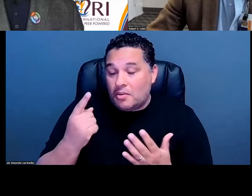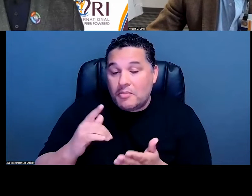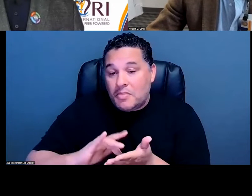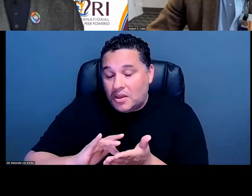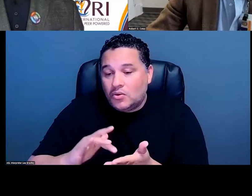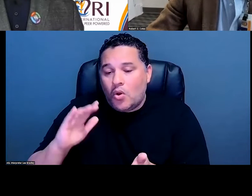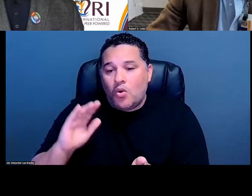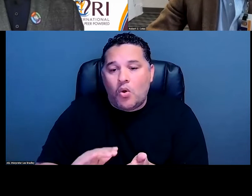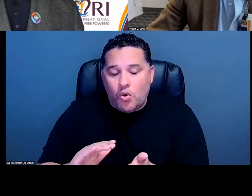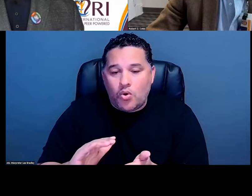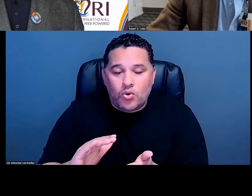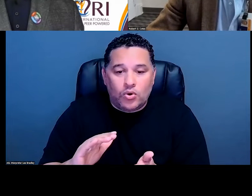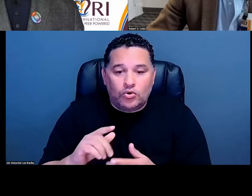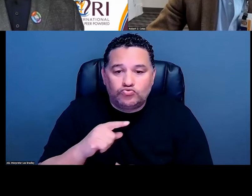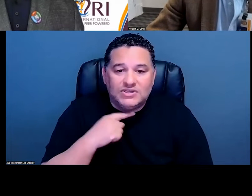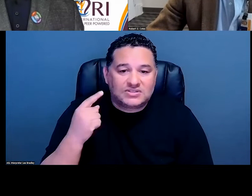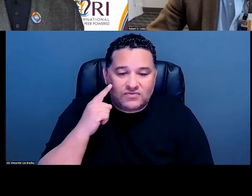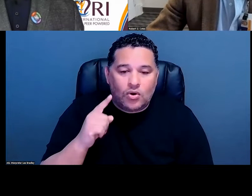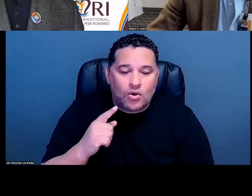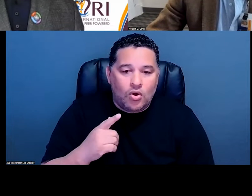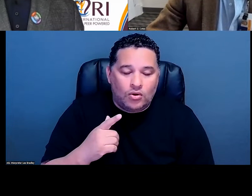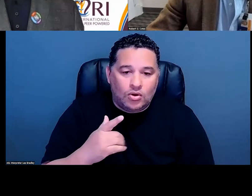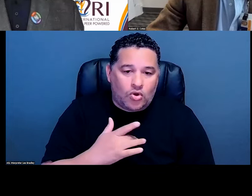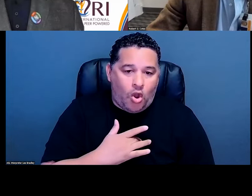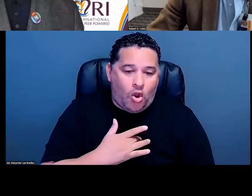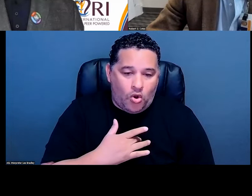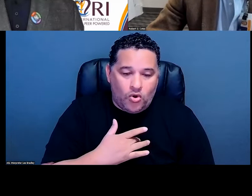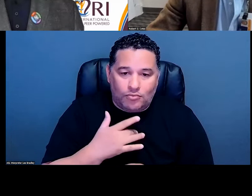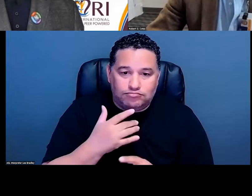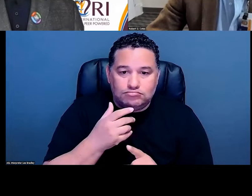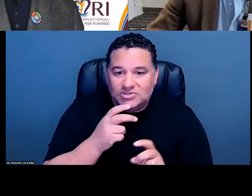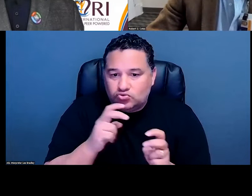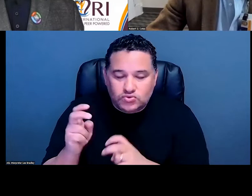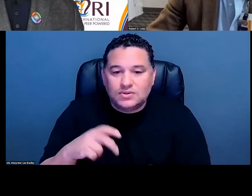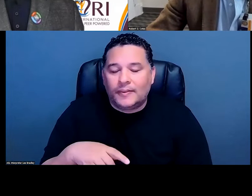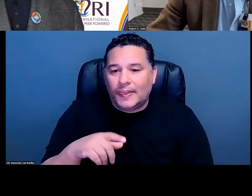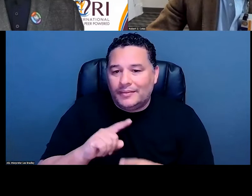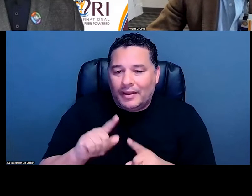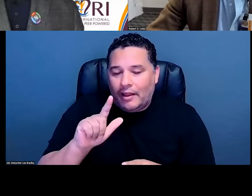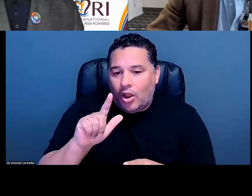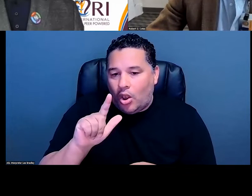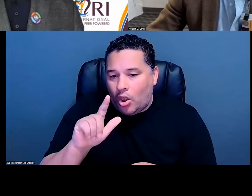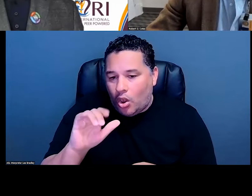MANY GOOD OPTIONS. SOME OF THOSE OPTIONS MIGHT INCLUDE MEDICATIONS FOR, LESS RISK